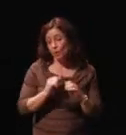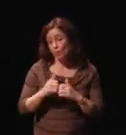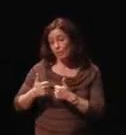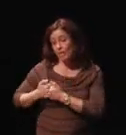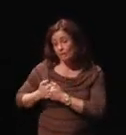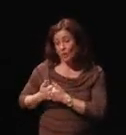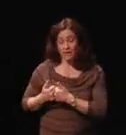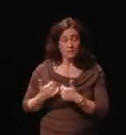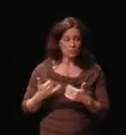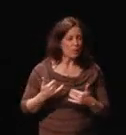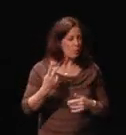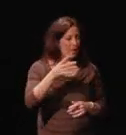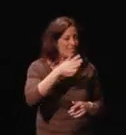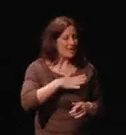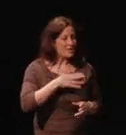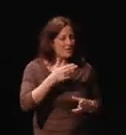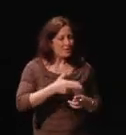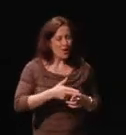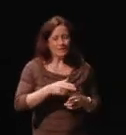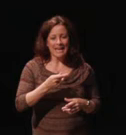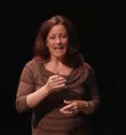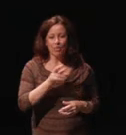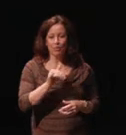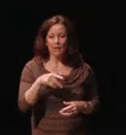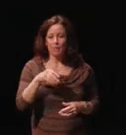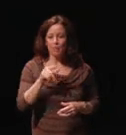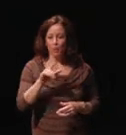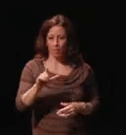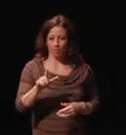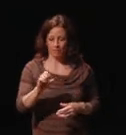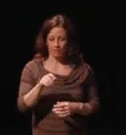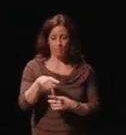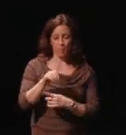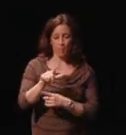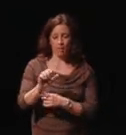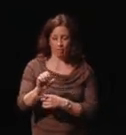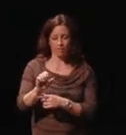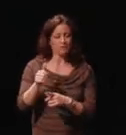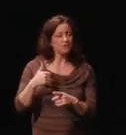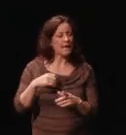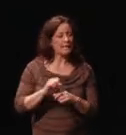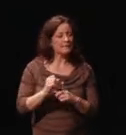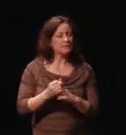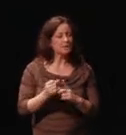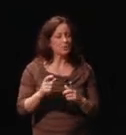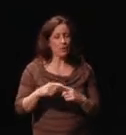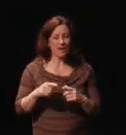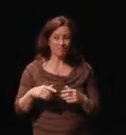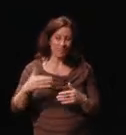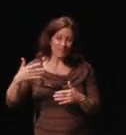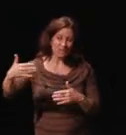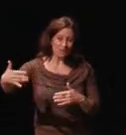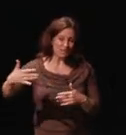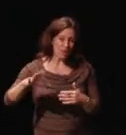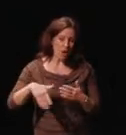There was a lady called Hillary Paul, who had a condition where eventually your low muscles would just give Y inch,